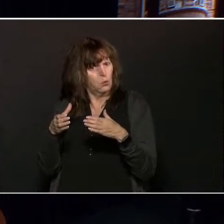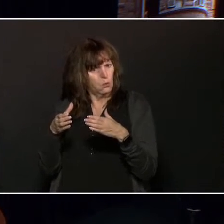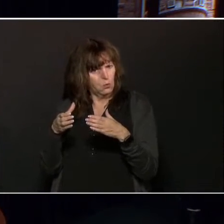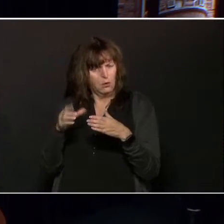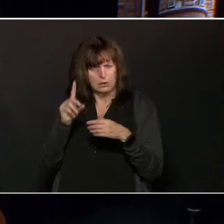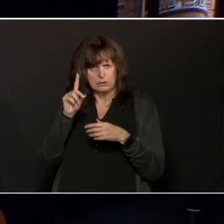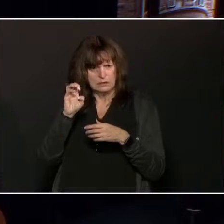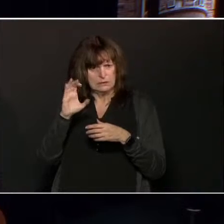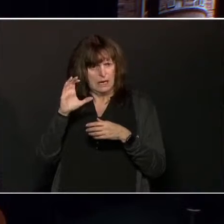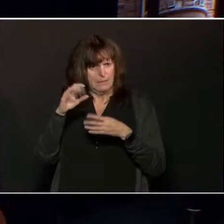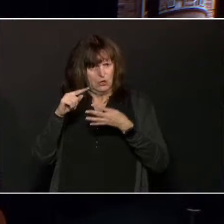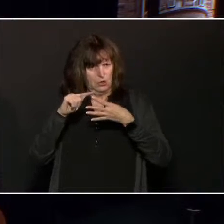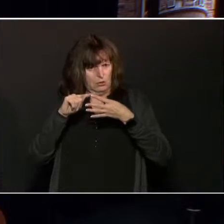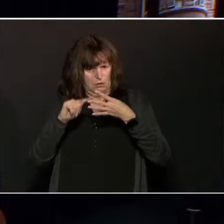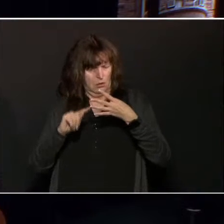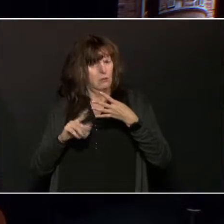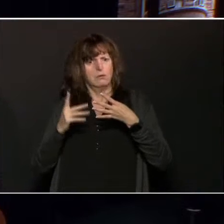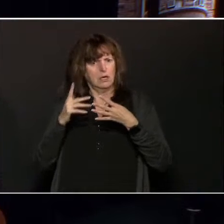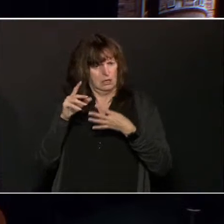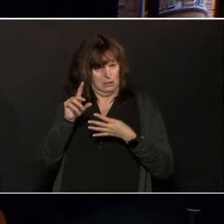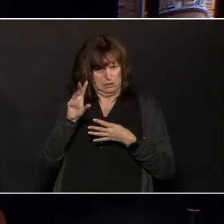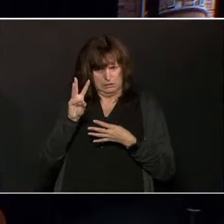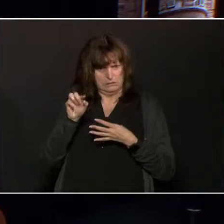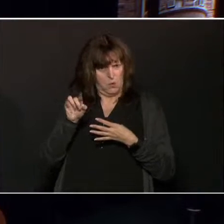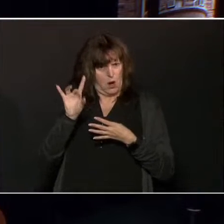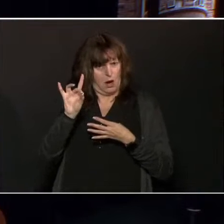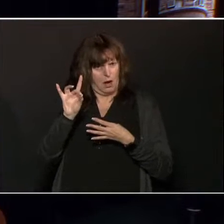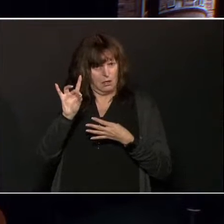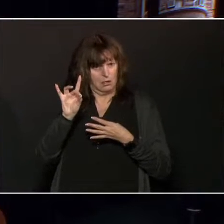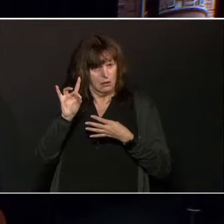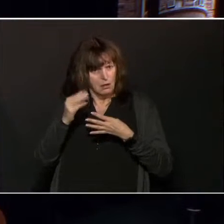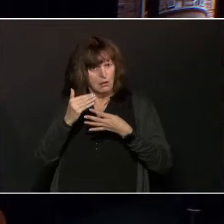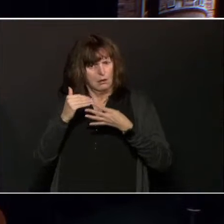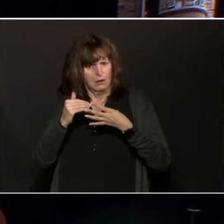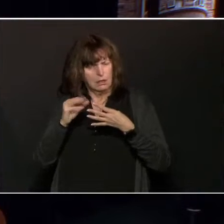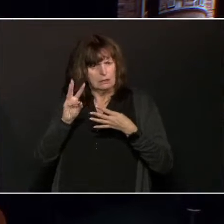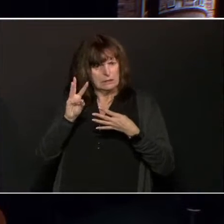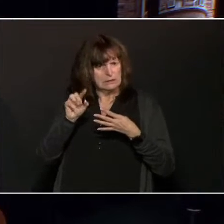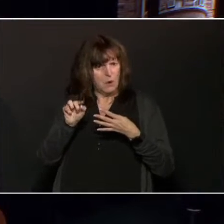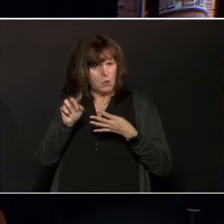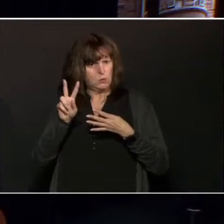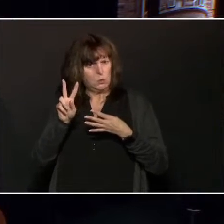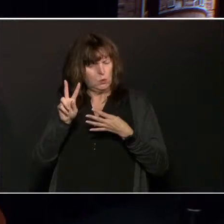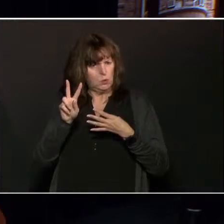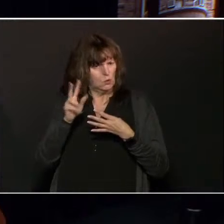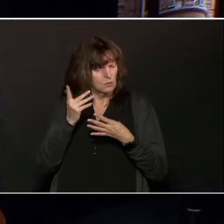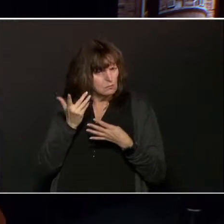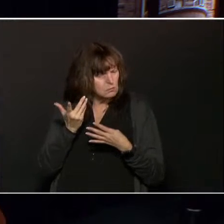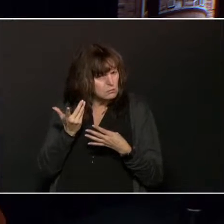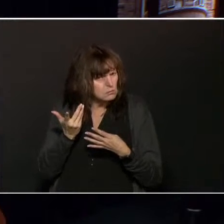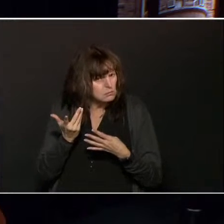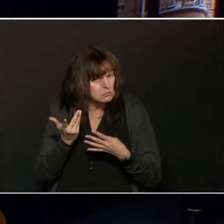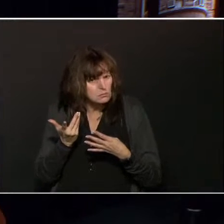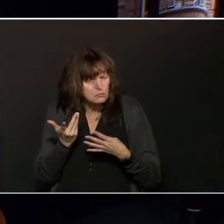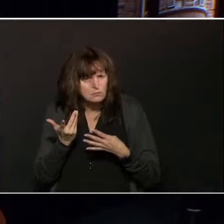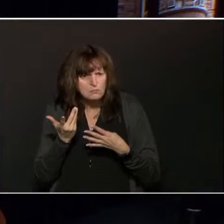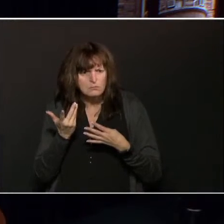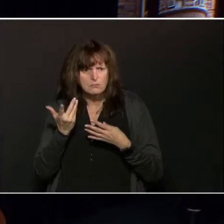ALSO GREAT NEED FOR SUPPORT OF PEOPLE DURING ALSO GREAT NEED FOR SUPPORT OF PEOPLE DURING THIS ALSO GREAT NEED FOR SUPPORT OF PEOPLE DURING PEOPLE DURING THIS. OF TIME THAT YOU CAN PEOPLE DURING THIS. OF TIME THAT YOU CAN SEE PEOPLE DURING THIS. OF TIME THAT YOU CAN SEE A